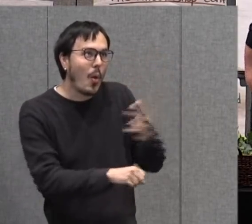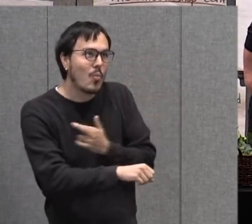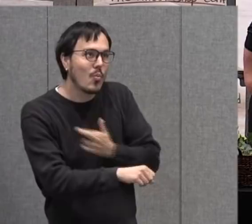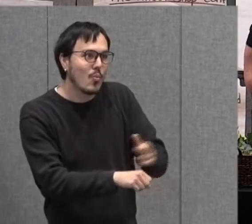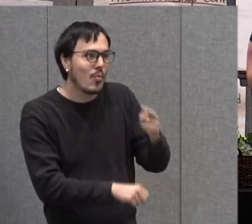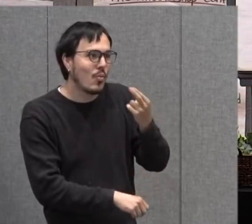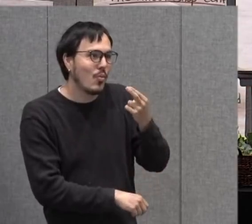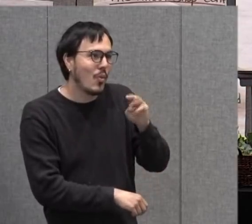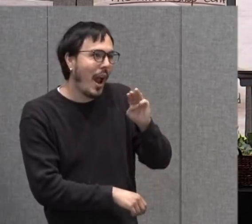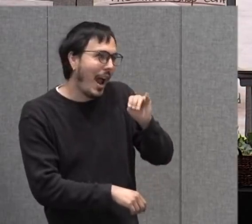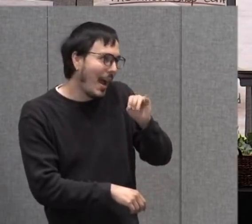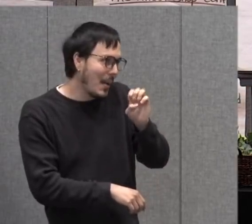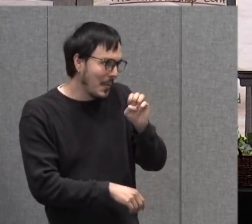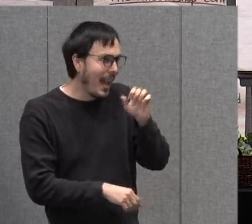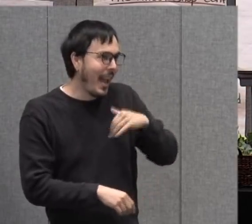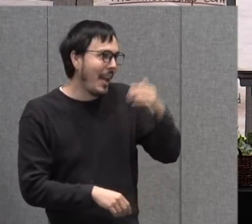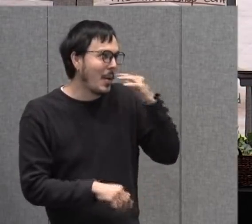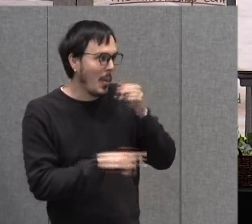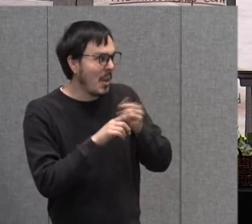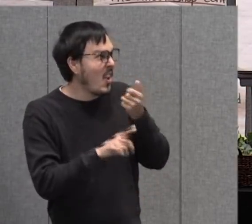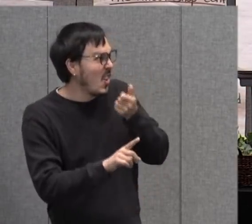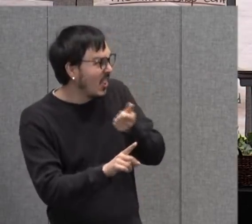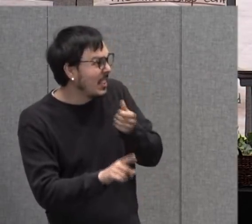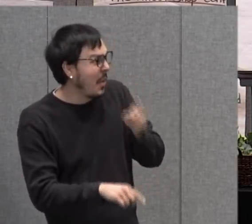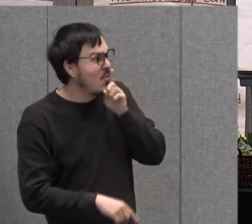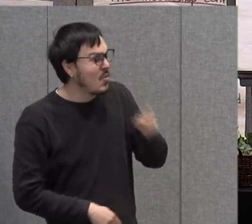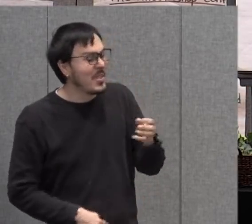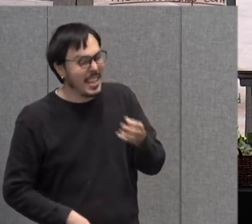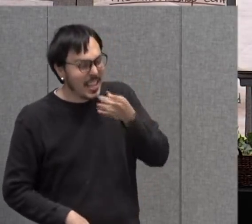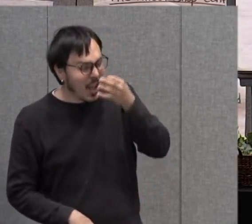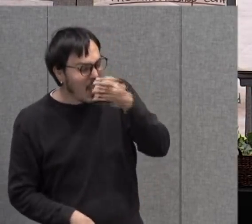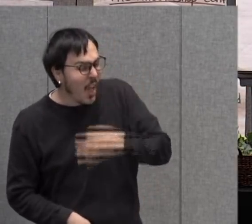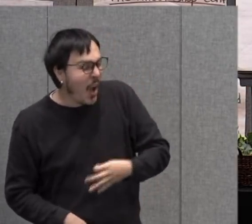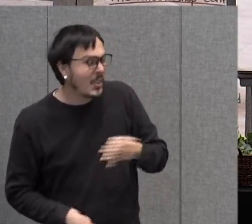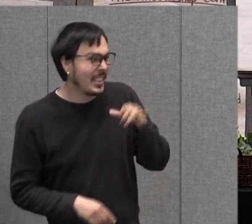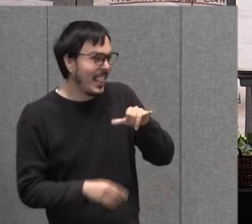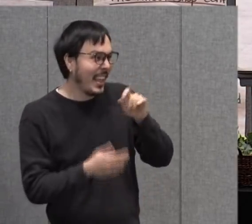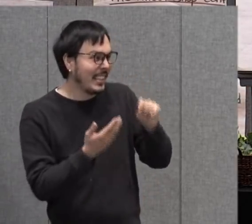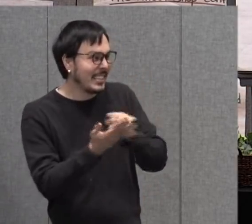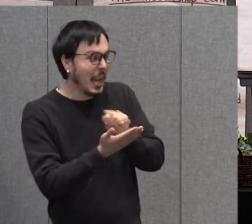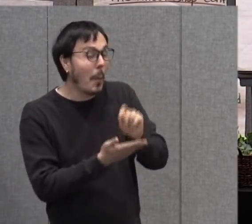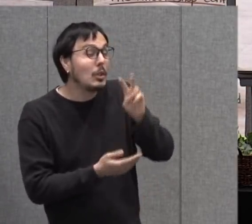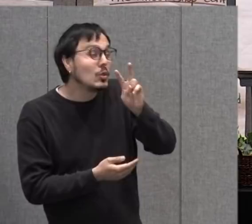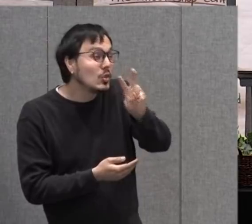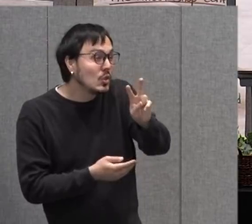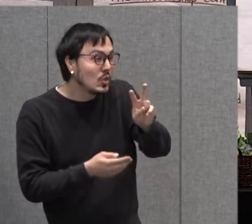So, that's how I know but she was very close, very very close that time. She was only two off of the 50s